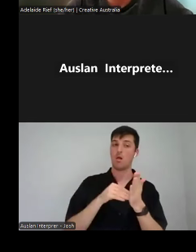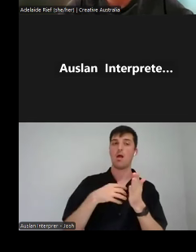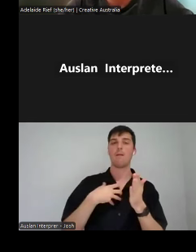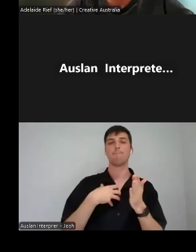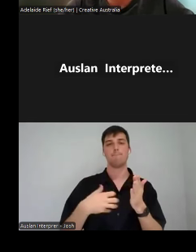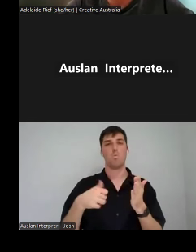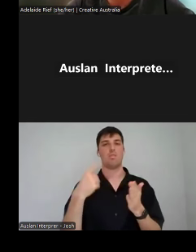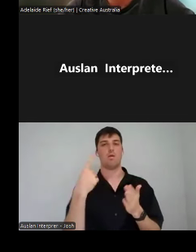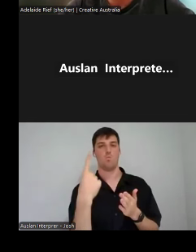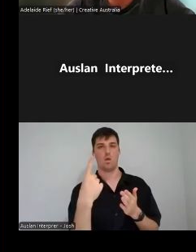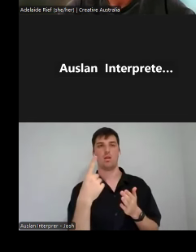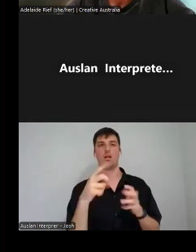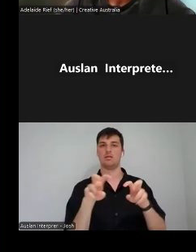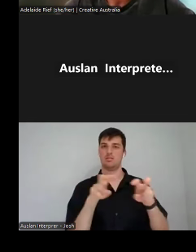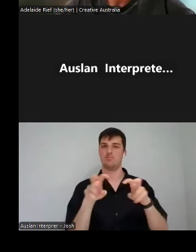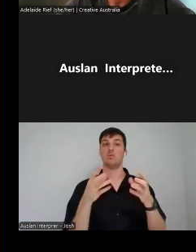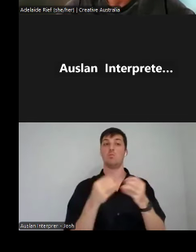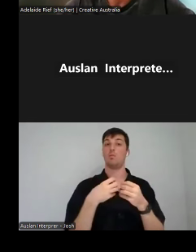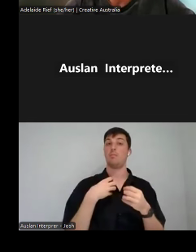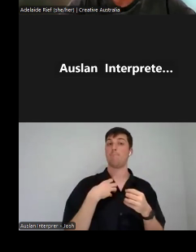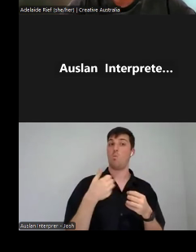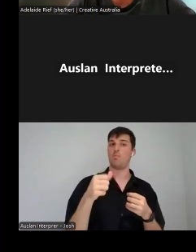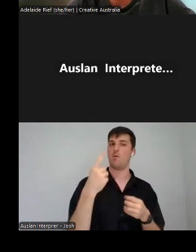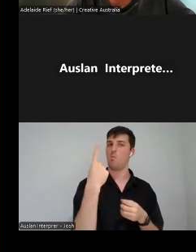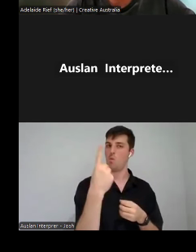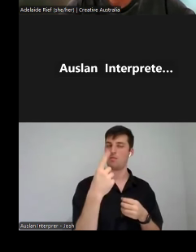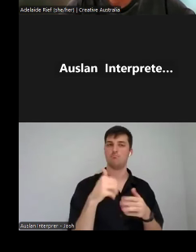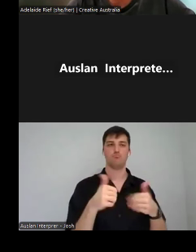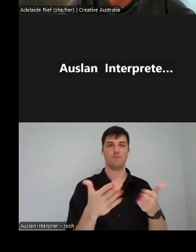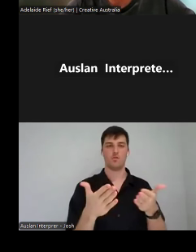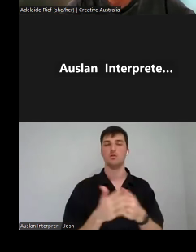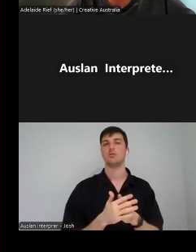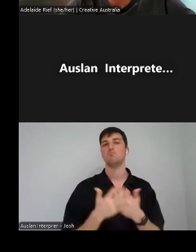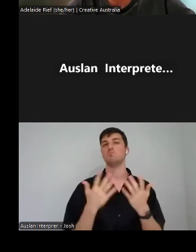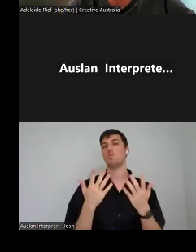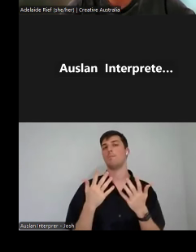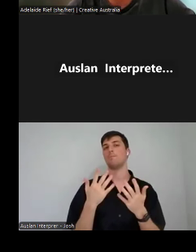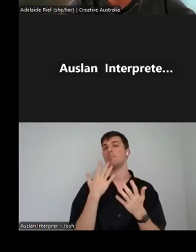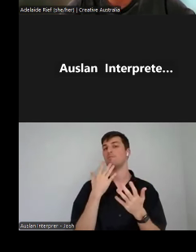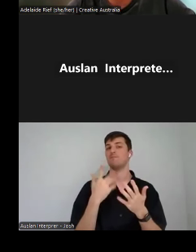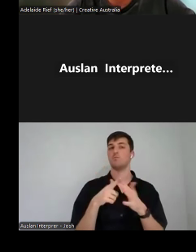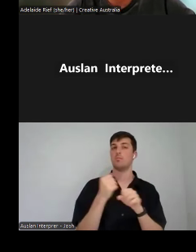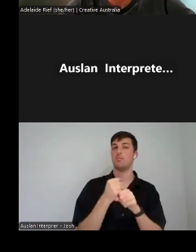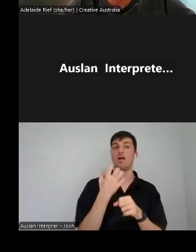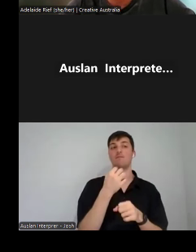with more than one provider. So if it happens that there are a couple of different kind of courses or